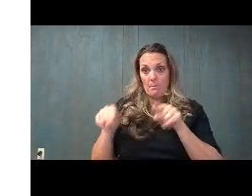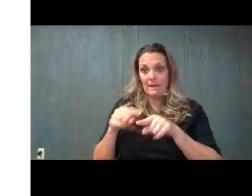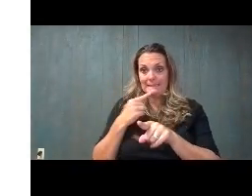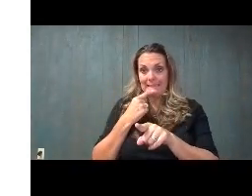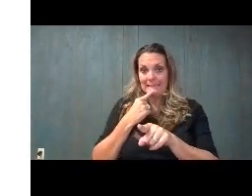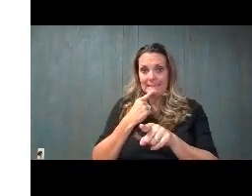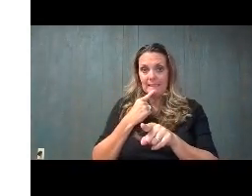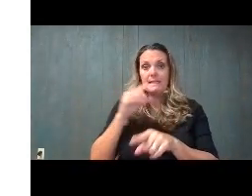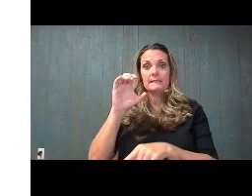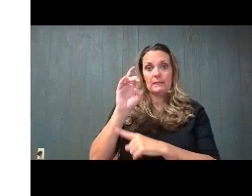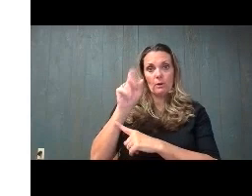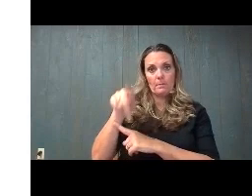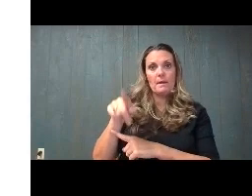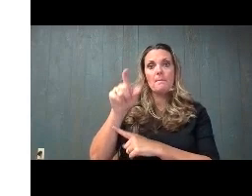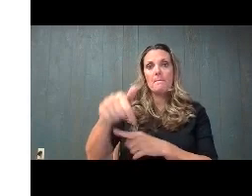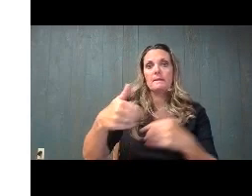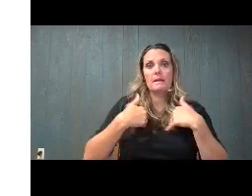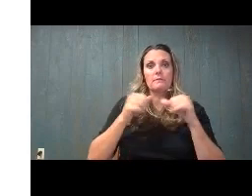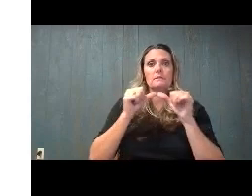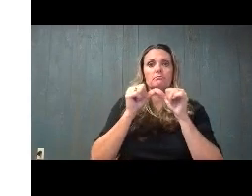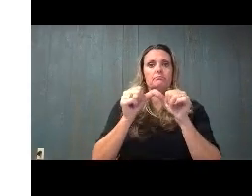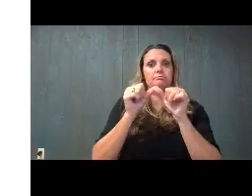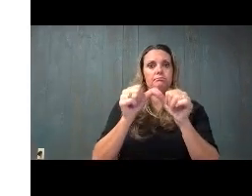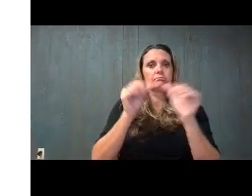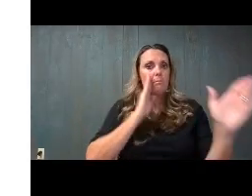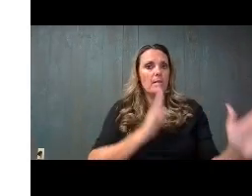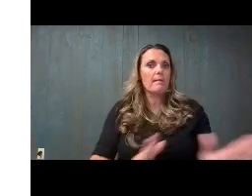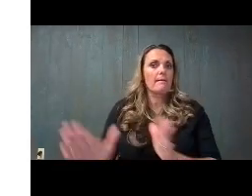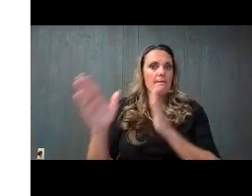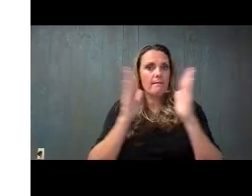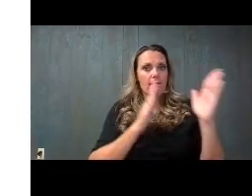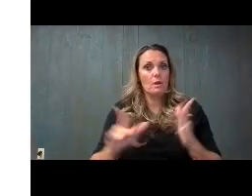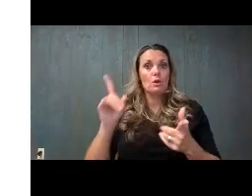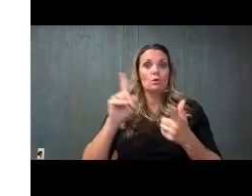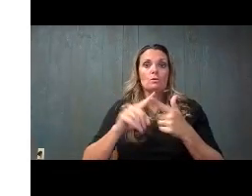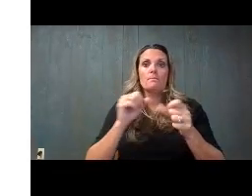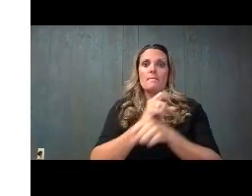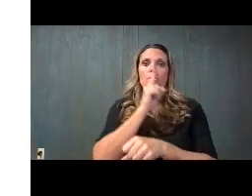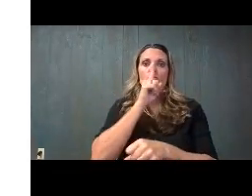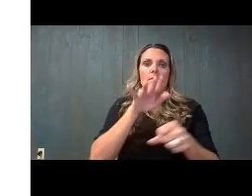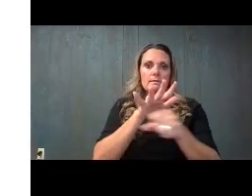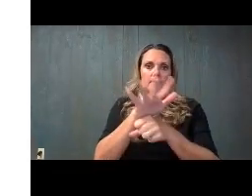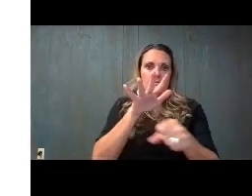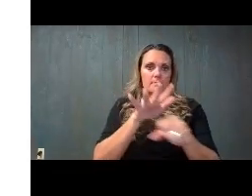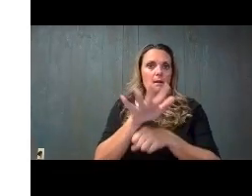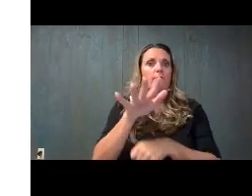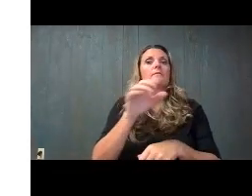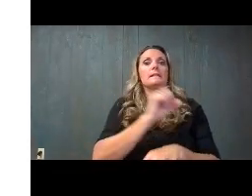must have a sustainability plan to ensure adequate, ongoing staff capacity,